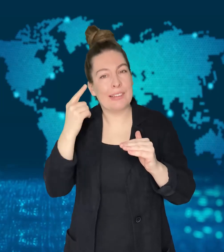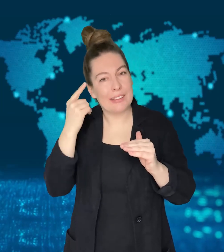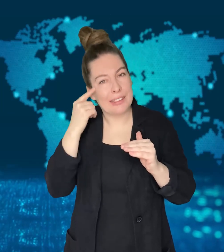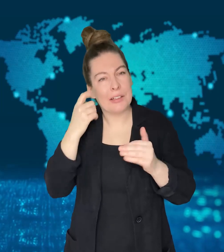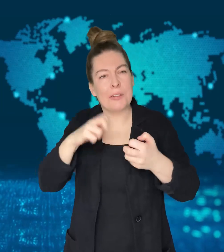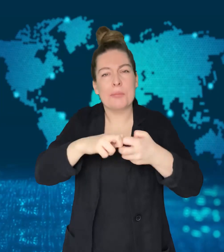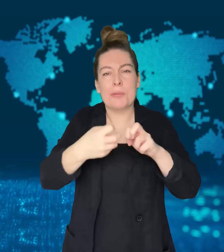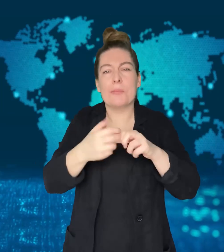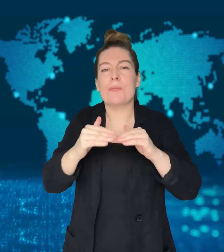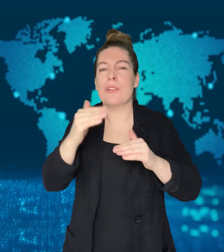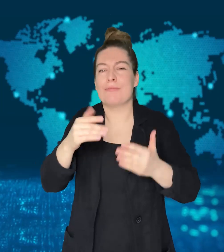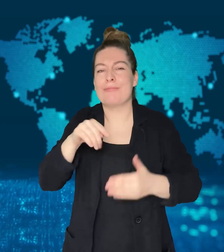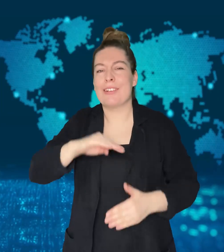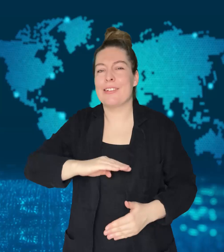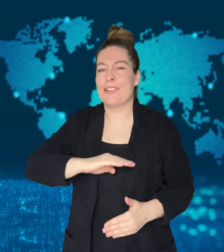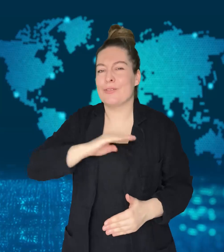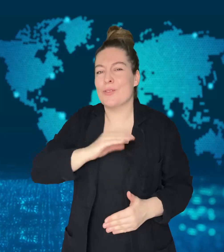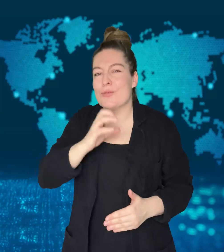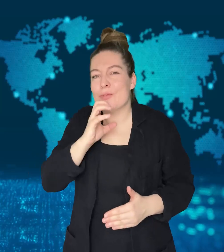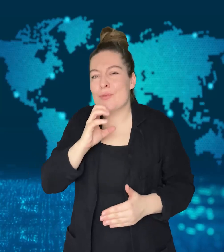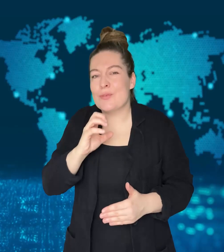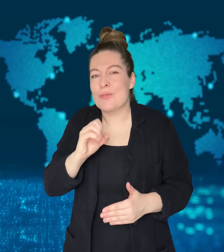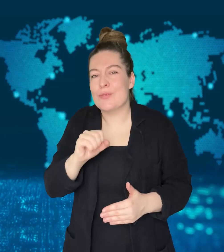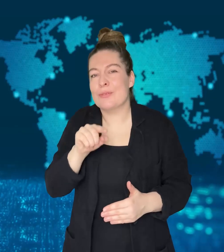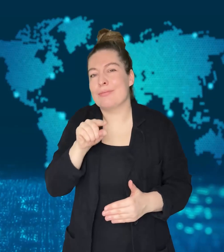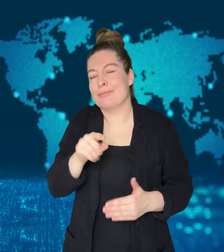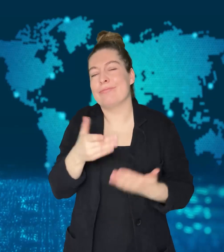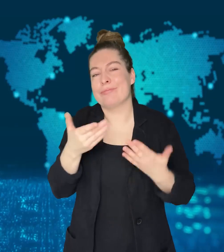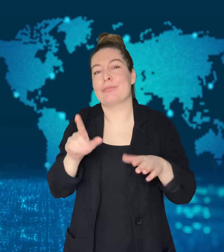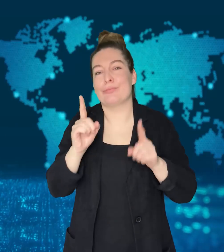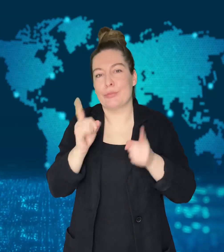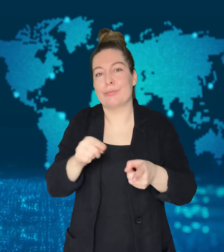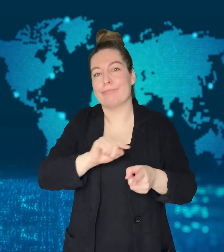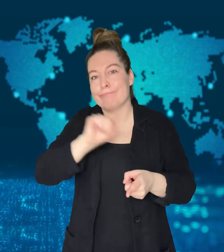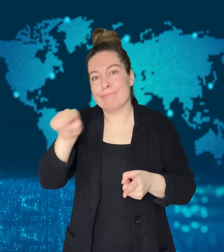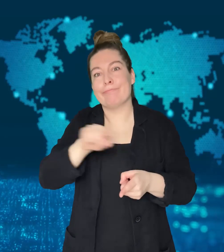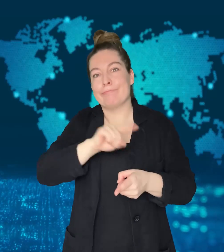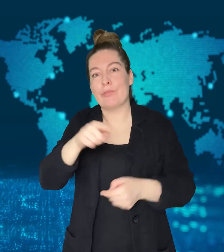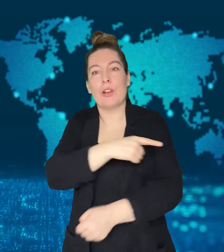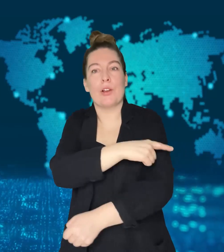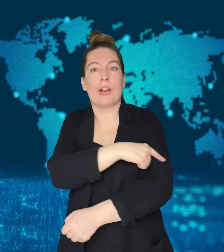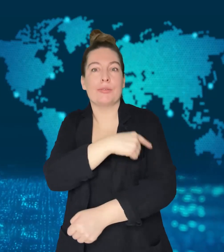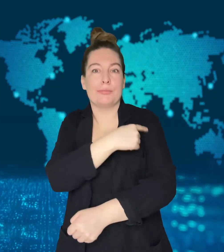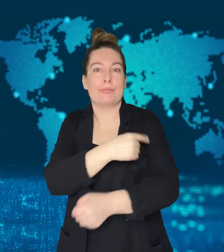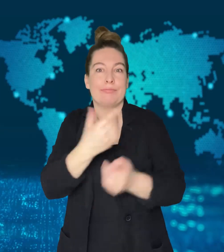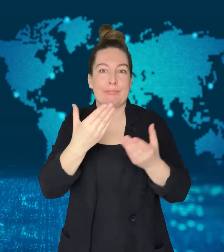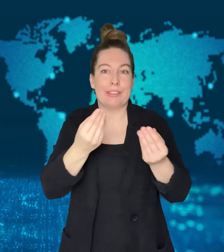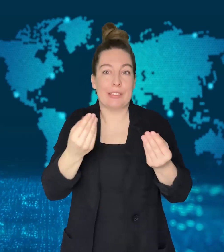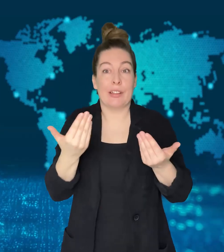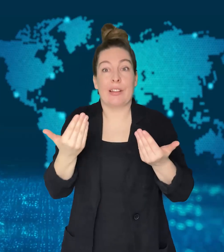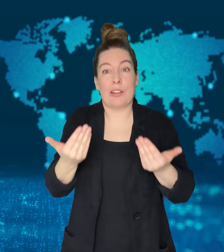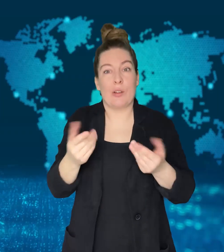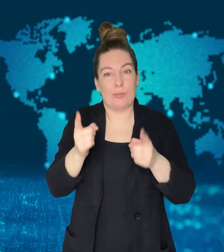This has made him a longer term patient, and he will need to remain